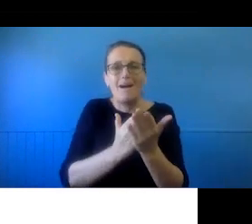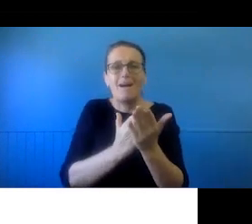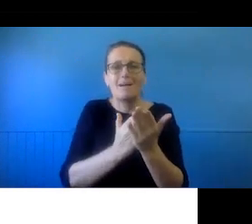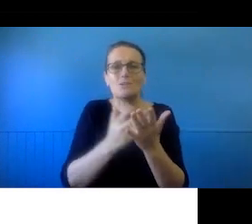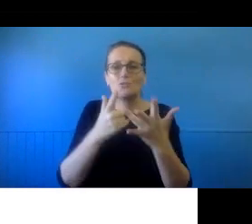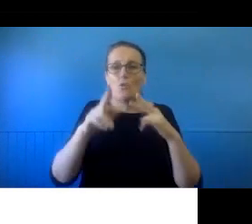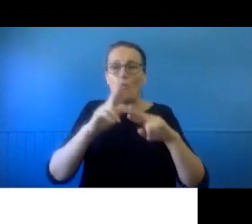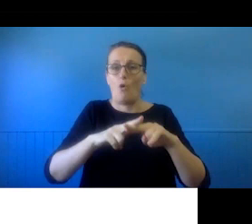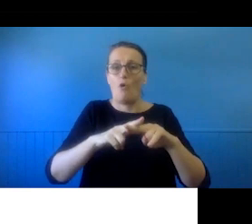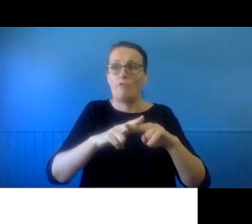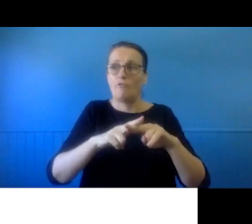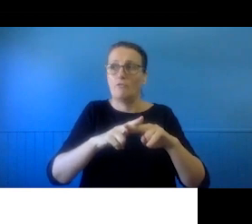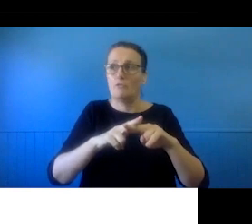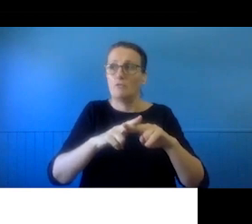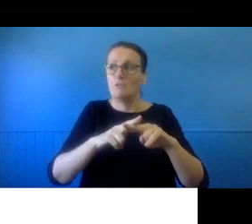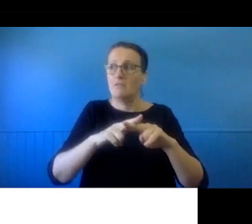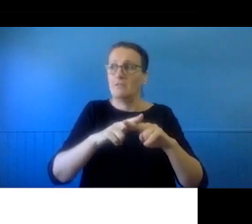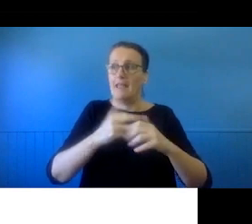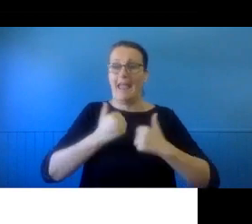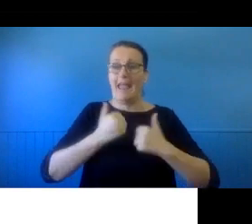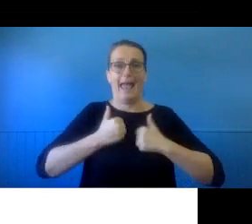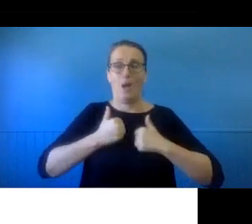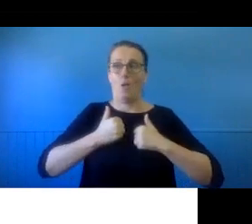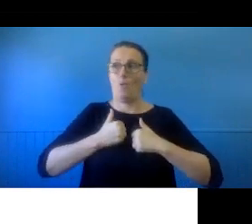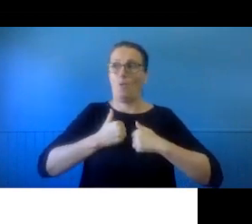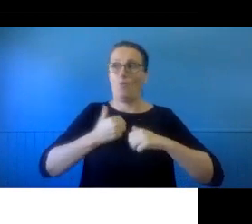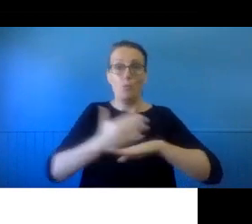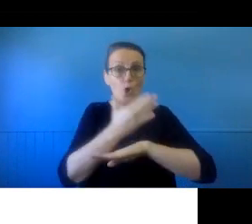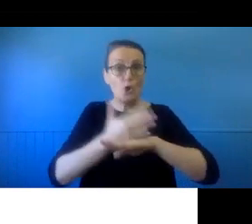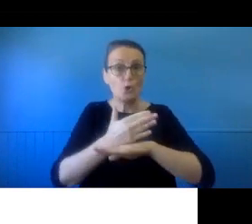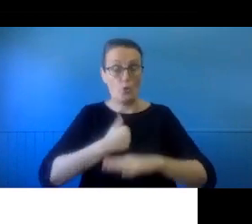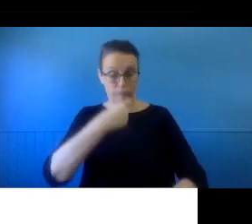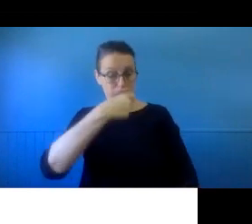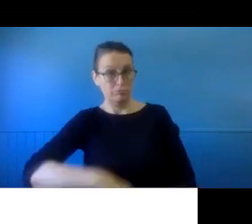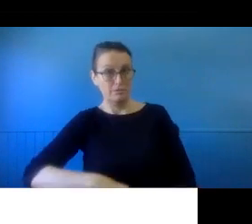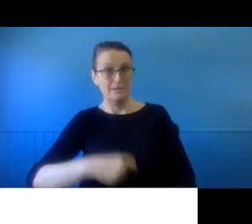facing right now and as we think about the fact that, 'oh, maybe